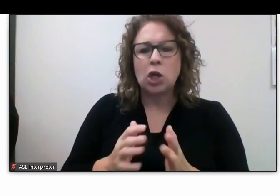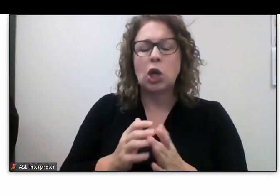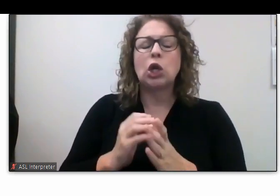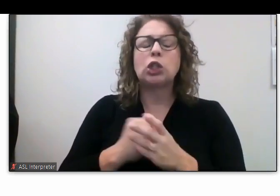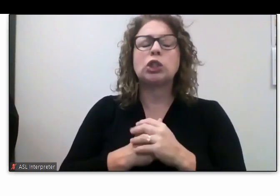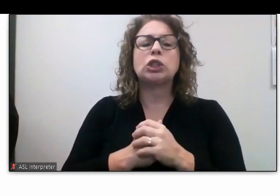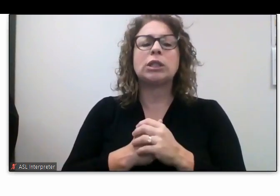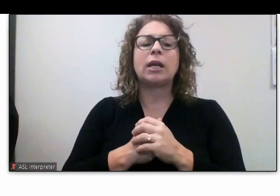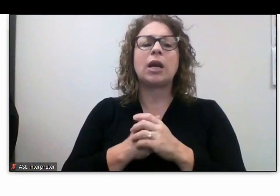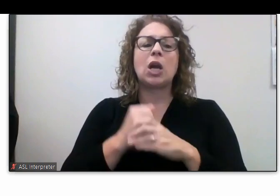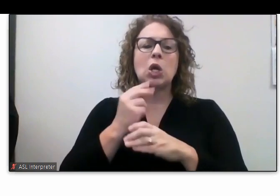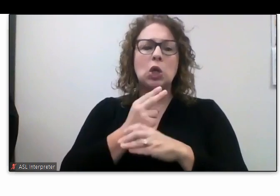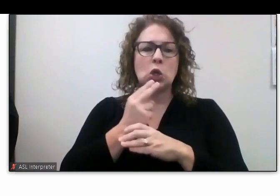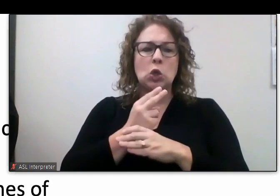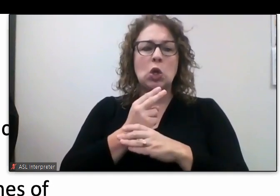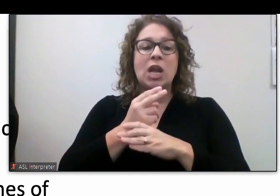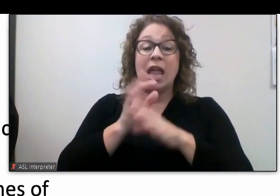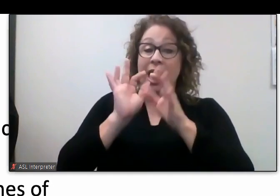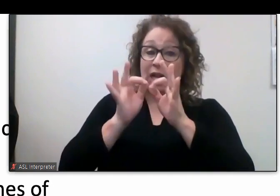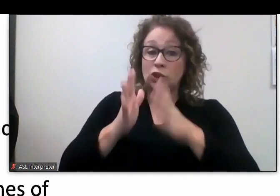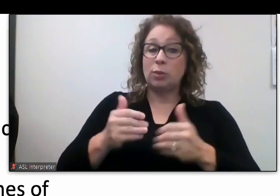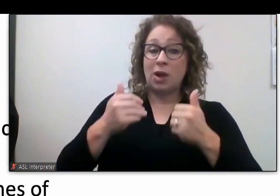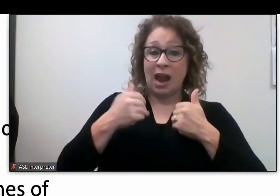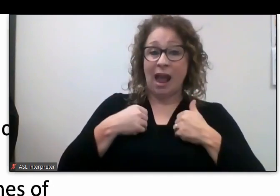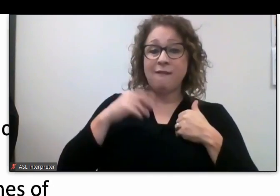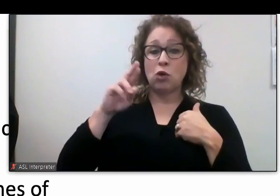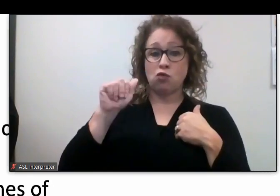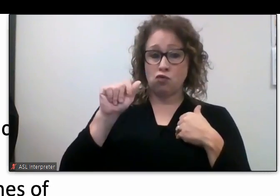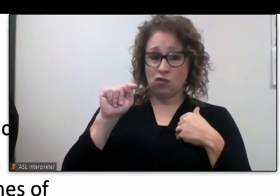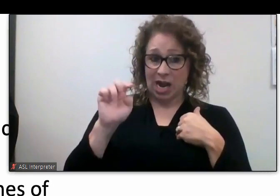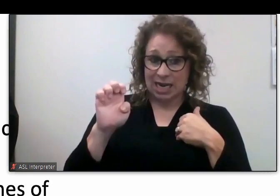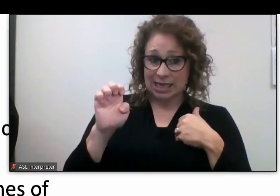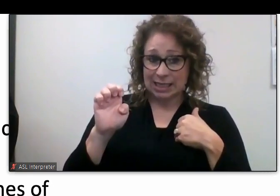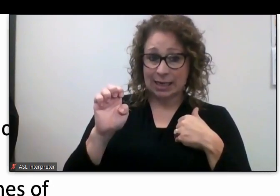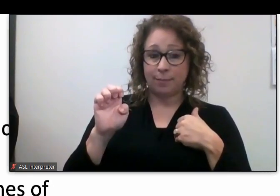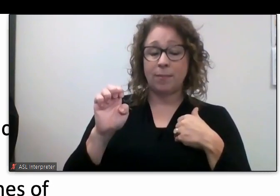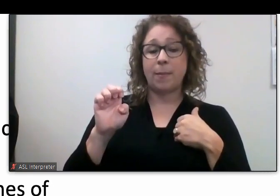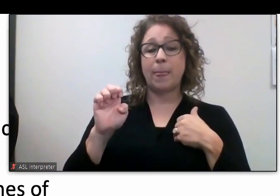individual interpreters have a rate when they freelance.